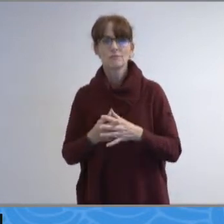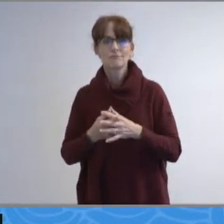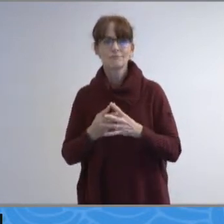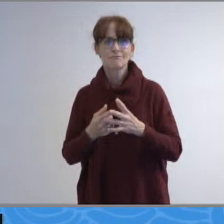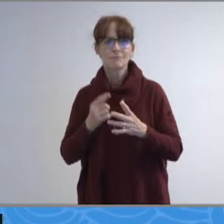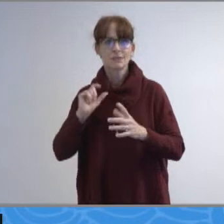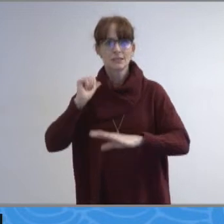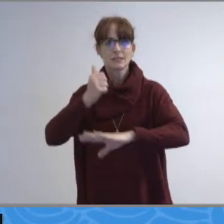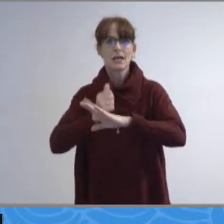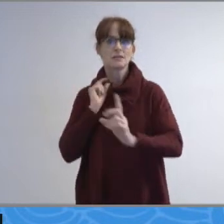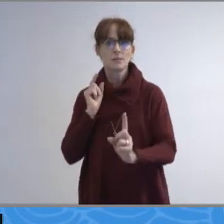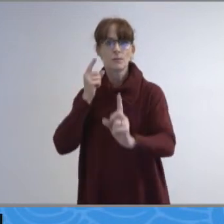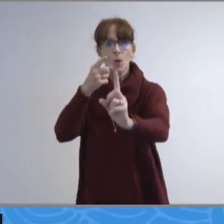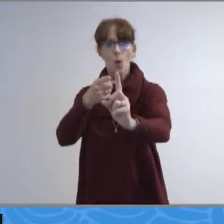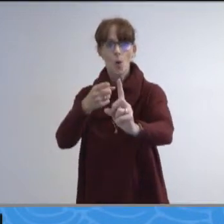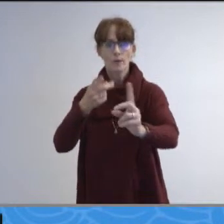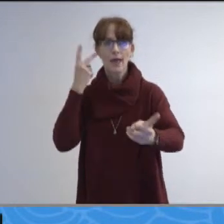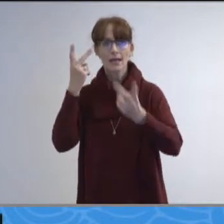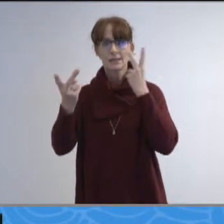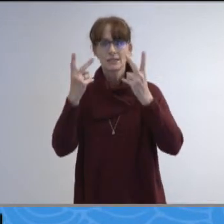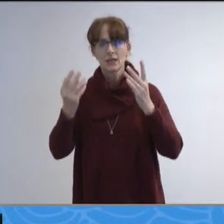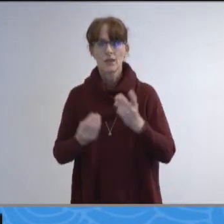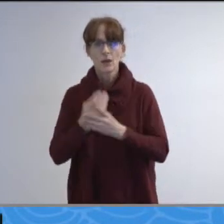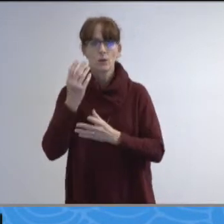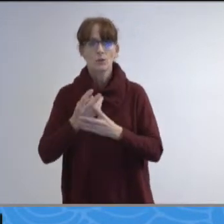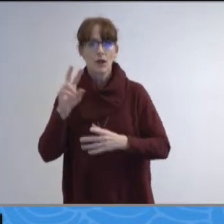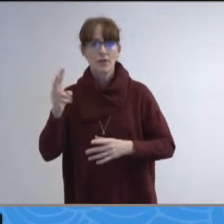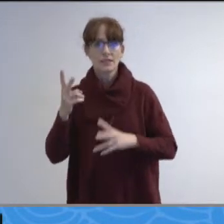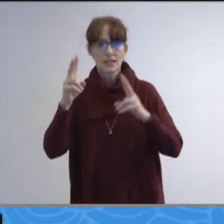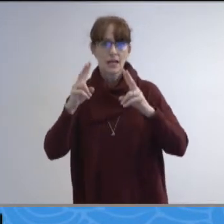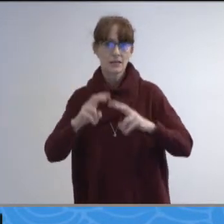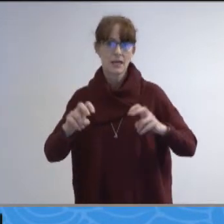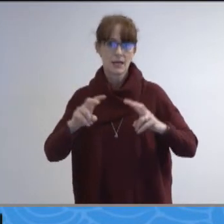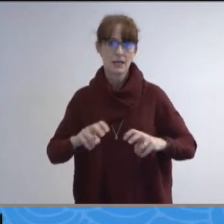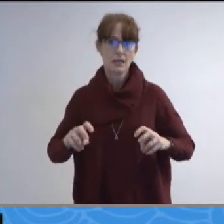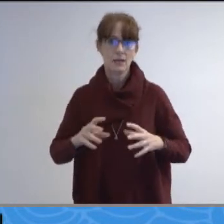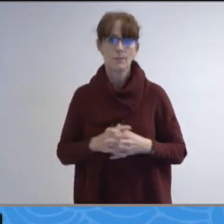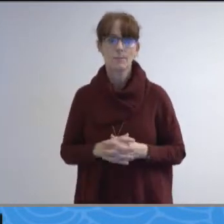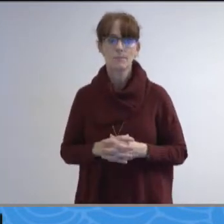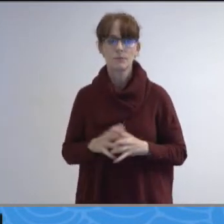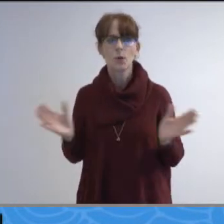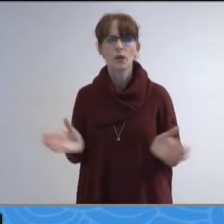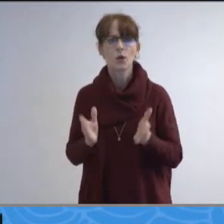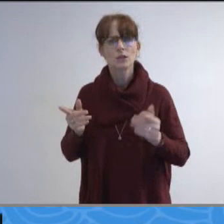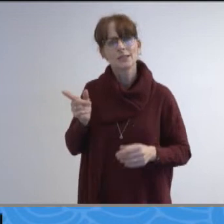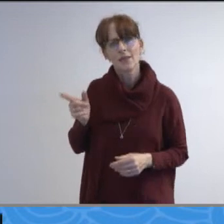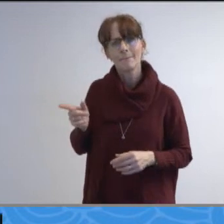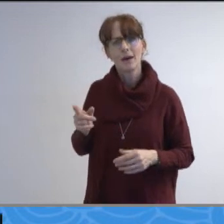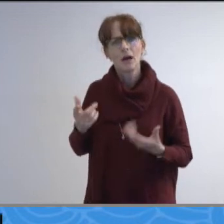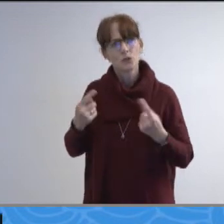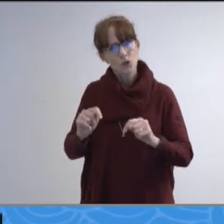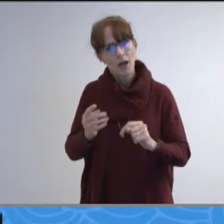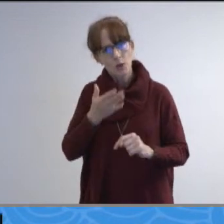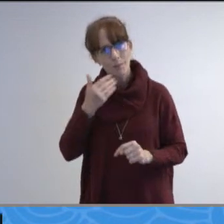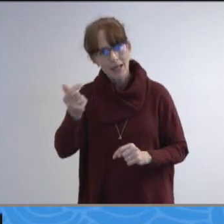So I really, I can see that growth on the second Diagnostic. So just encourage them to try their best